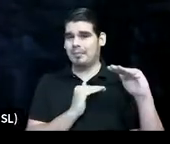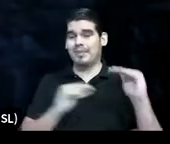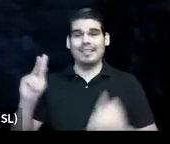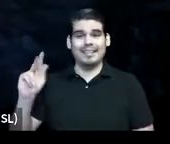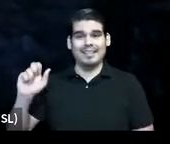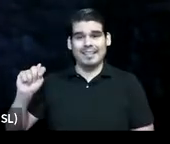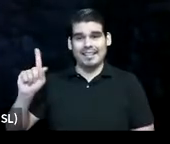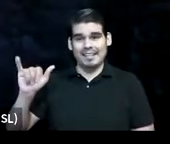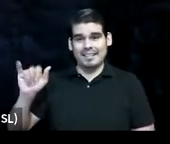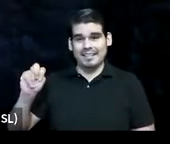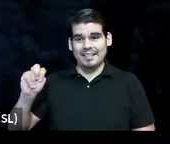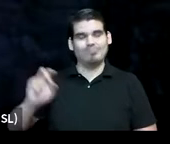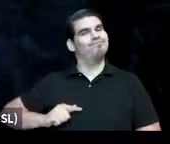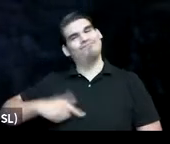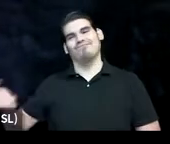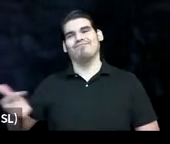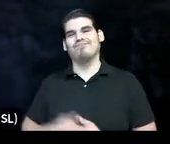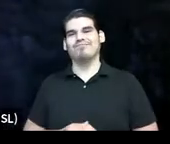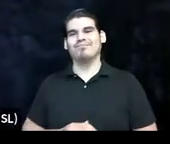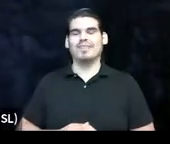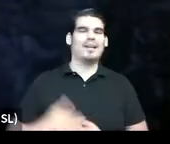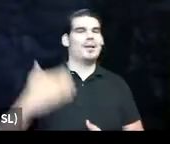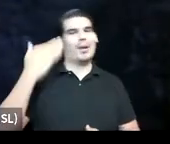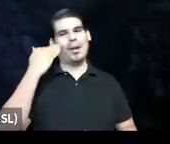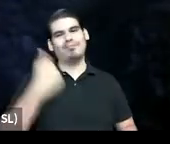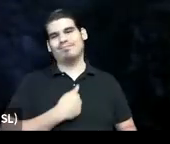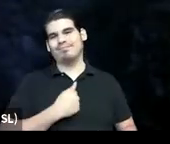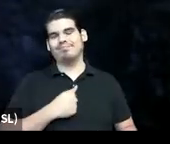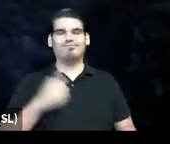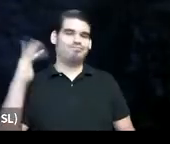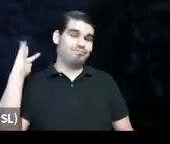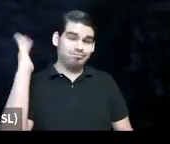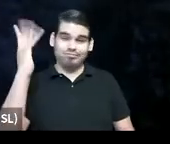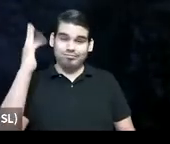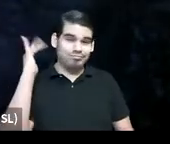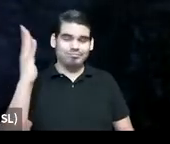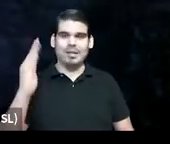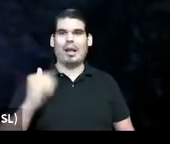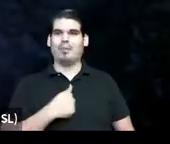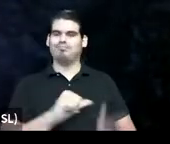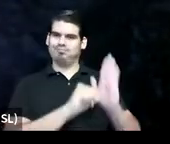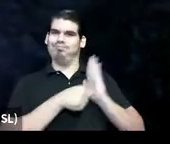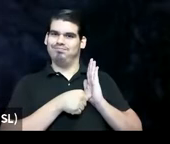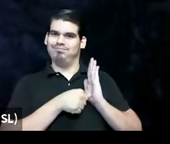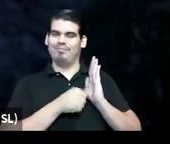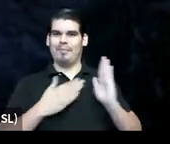We would like to change the lottery nursing system to a merit based in order to provide a more equal opportunity to all students.